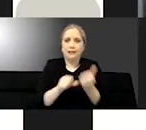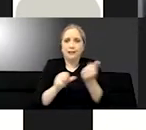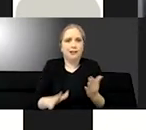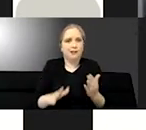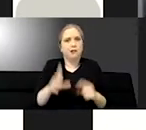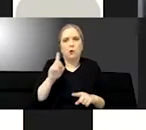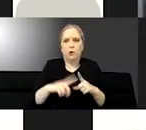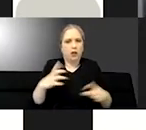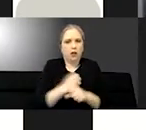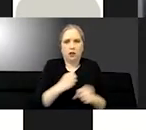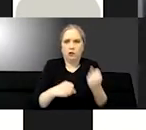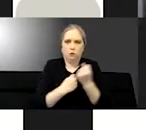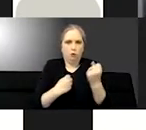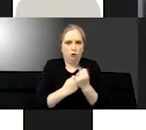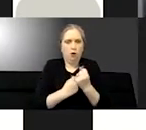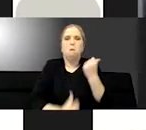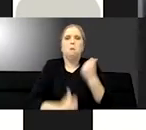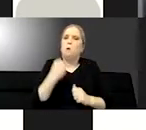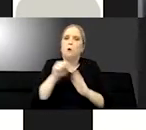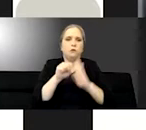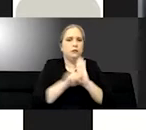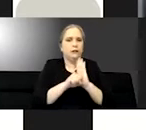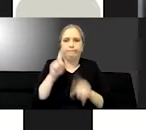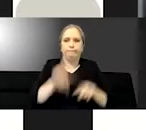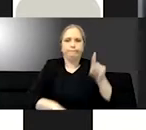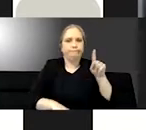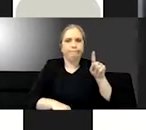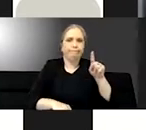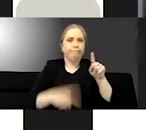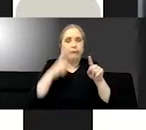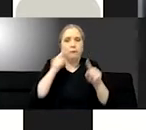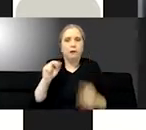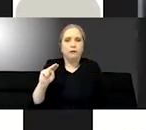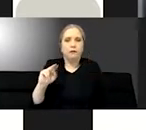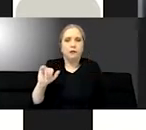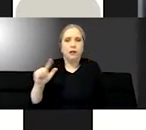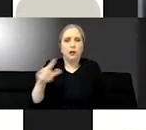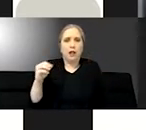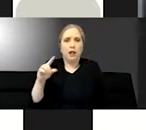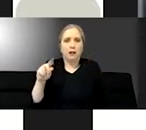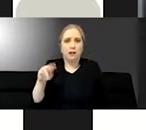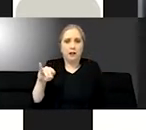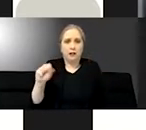So, many people who have more significant disabilities and need personal assistance like Neil, Denise, and myself, are not able to get those kinds of supports in most states, because Neil and Denise are in California, they're lucky they're part of a special program that California has, which covers people who have developmental disabilities and personal assistant services is a service they can get.